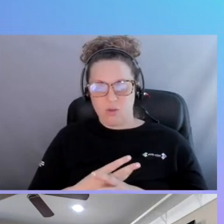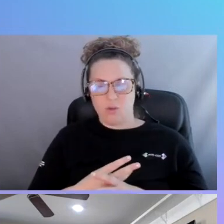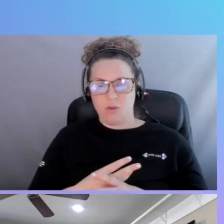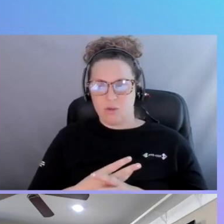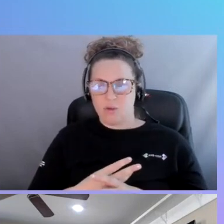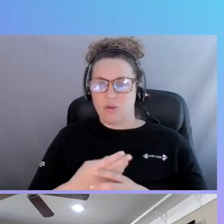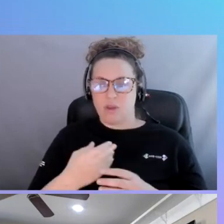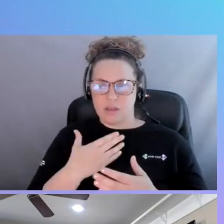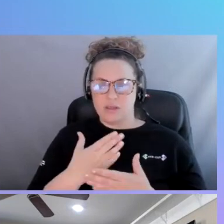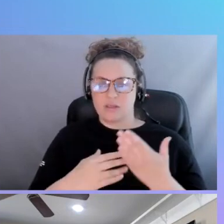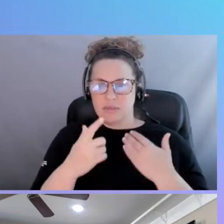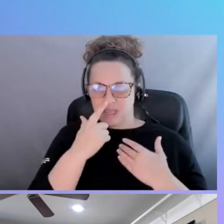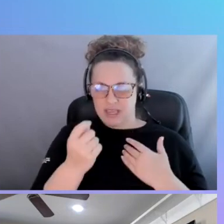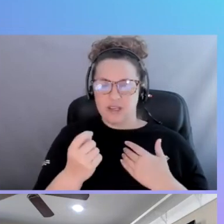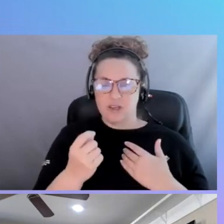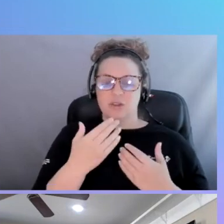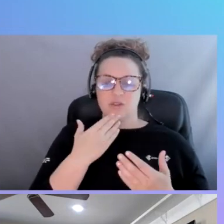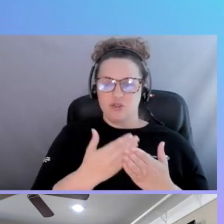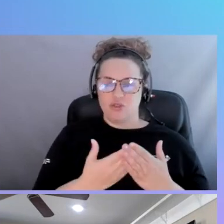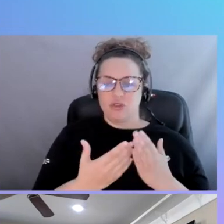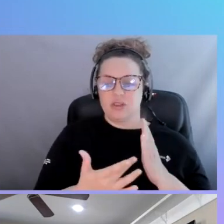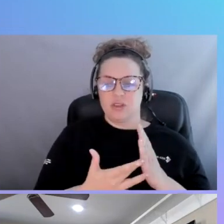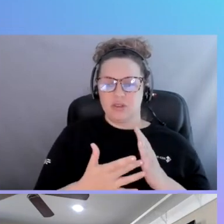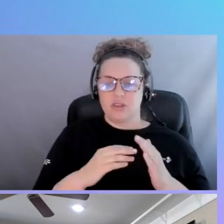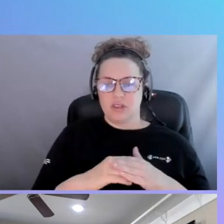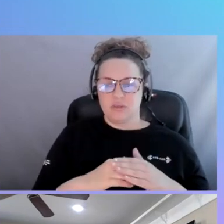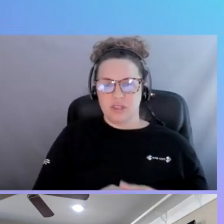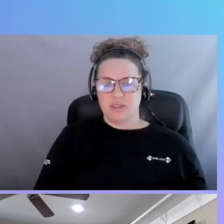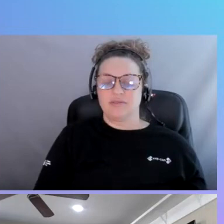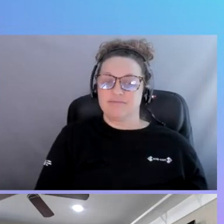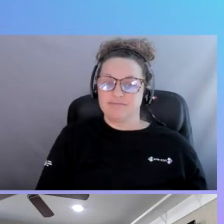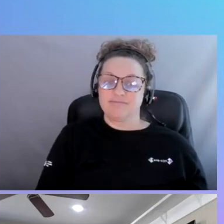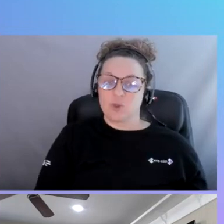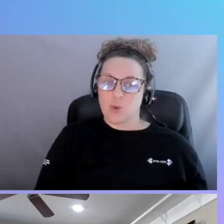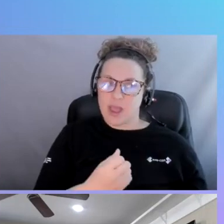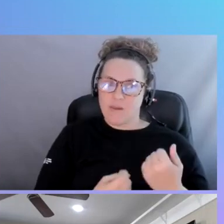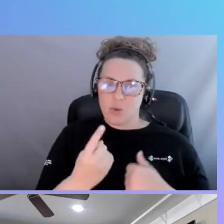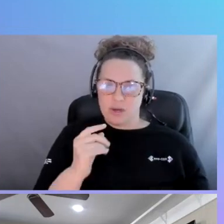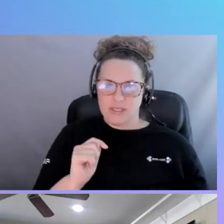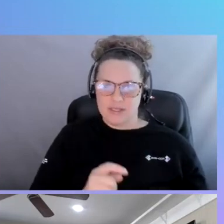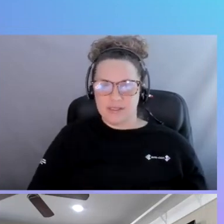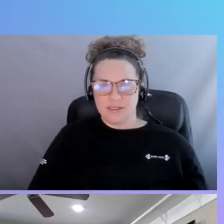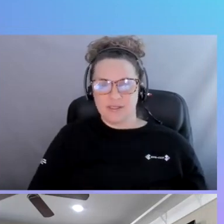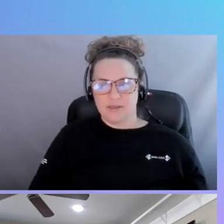interest in good digital accessibility. So everyone needs